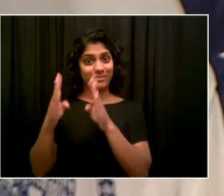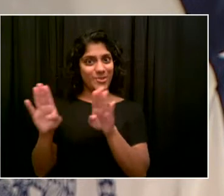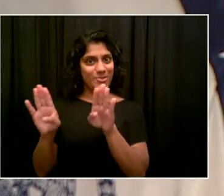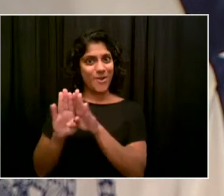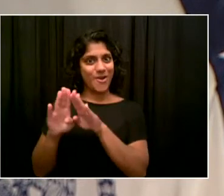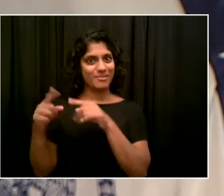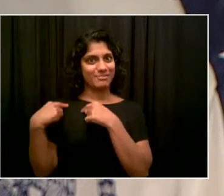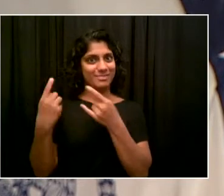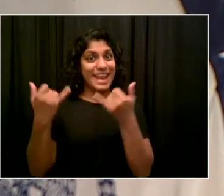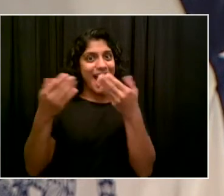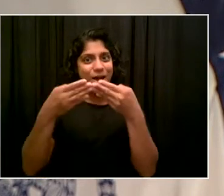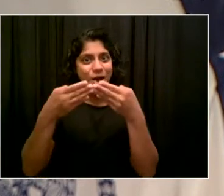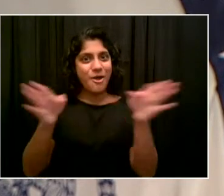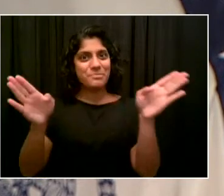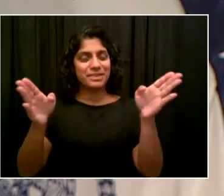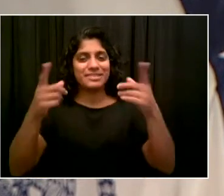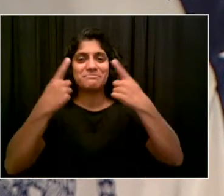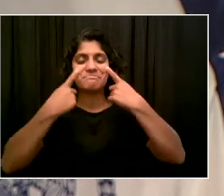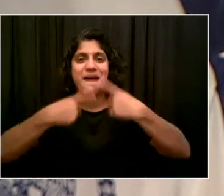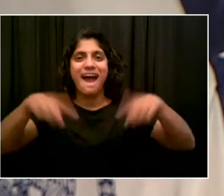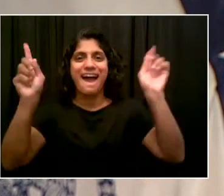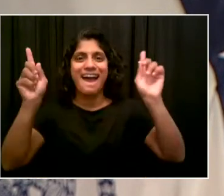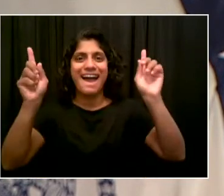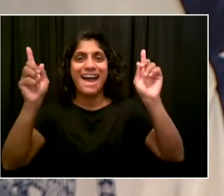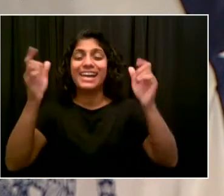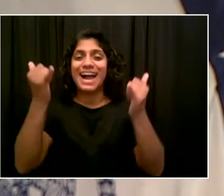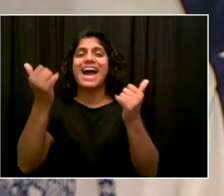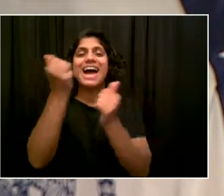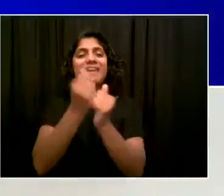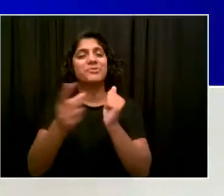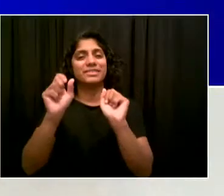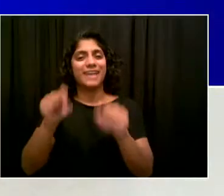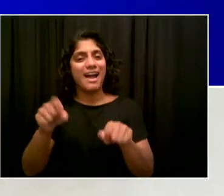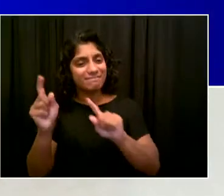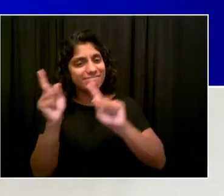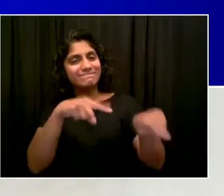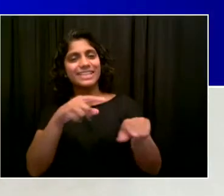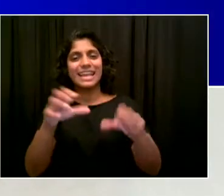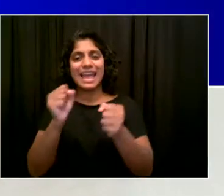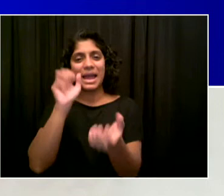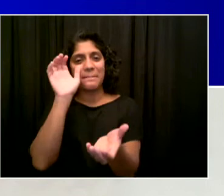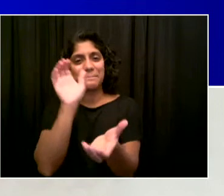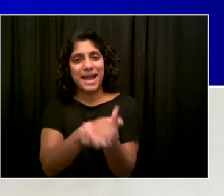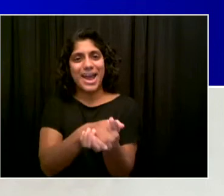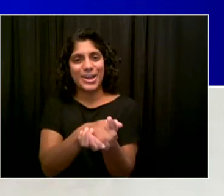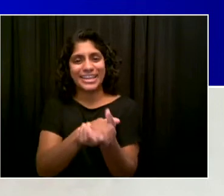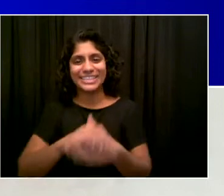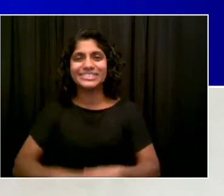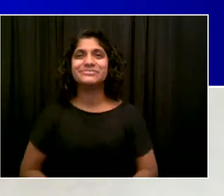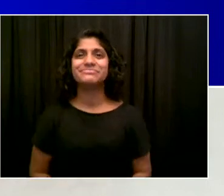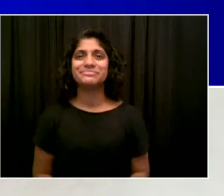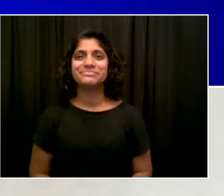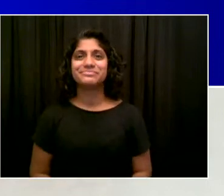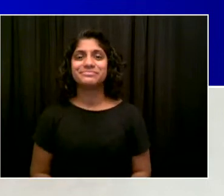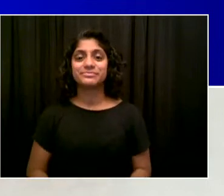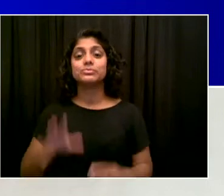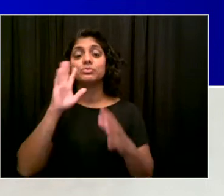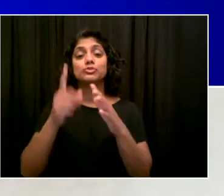WILL GET THE MARRIAGE BUREAU UP AND RUNNING AGAIN, WE WORKED WITH THE CITY CLERK'FS O FICE AND WE ARE BRINGING BACK THE MARRIAGE BUREAU FOR NEW